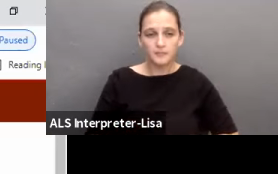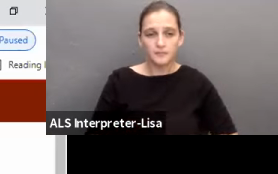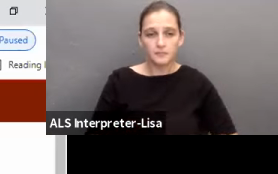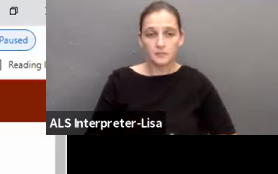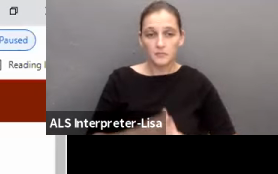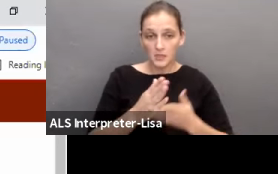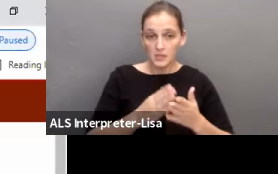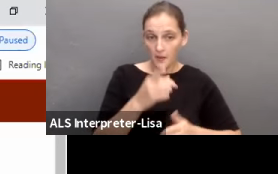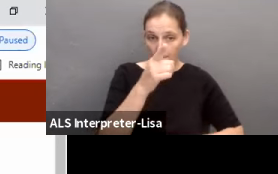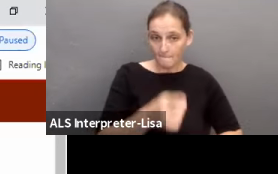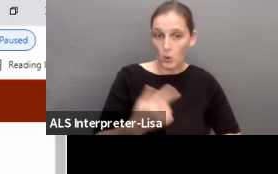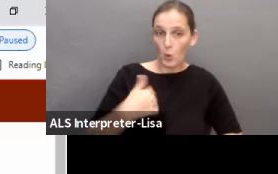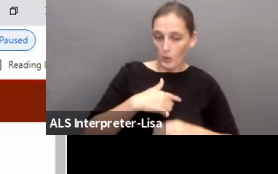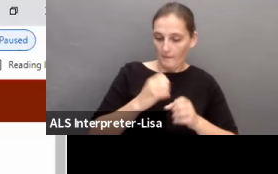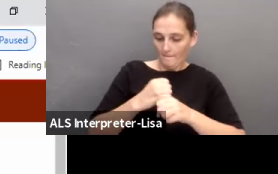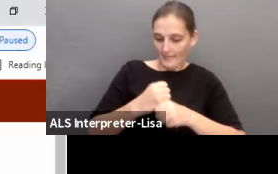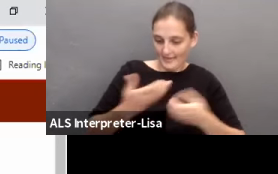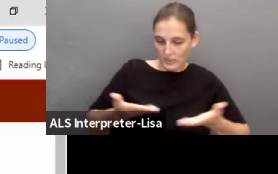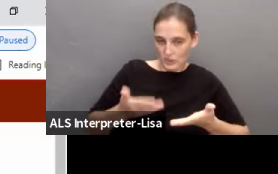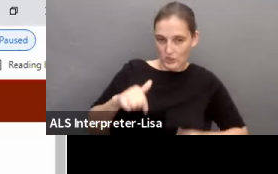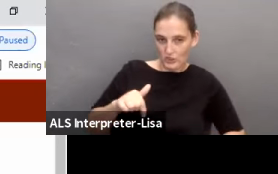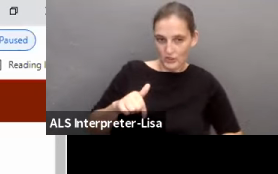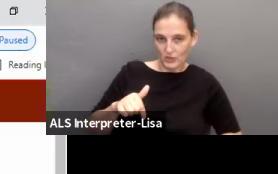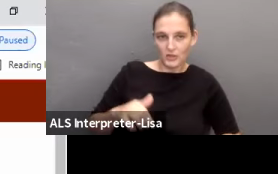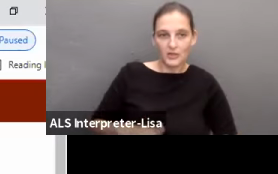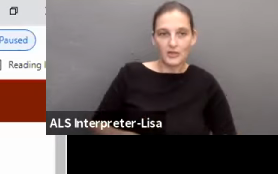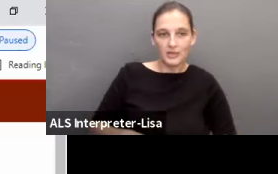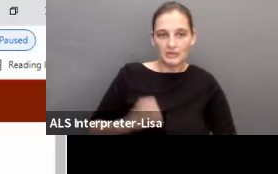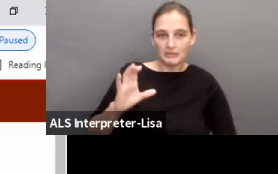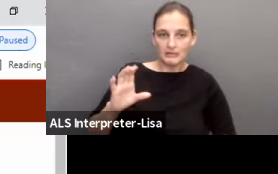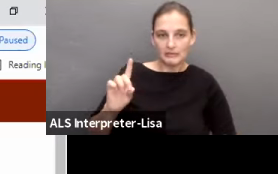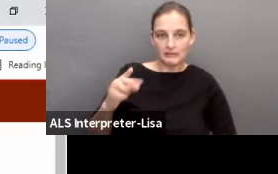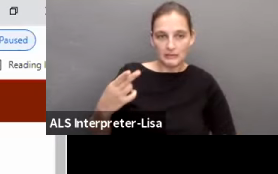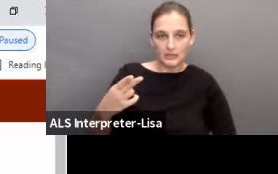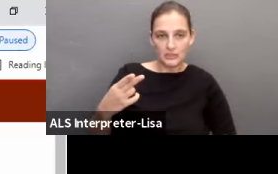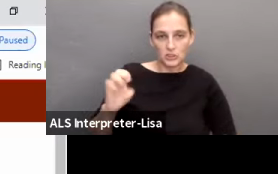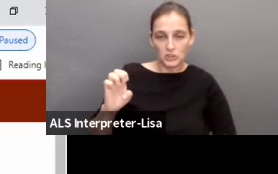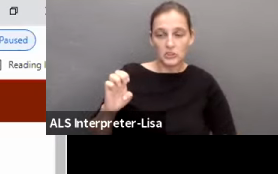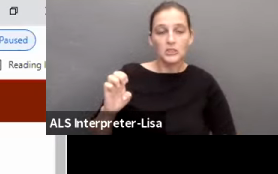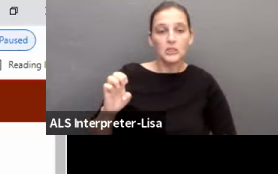here at Center for Health Equity in collaboration with people with disabilities